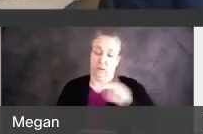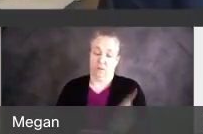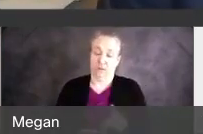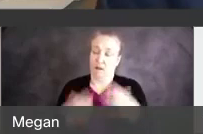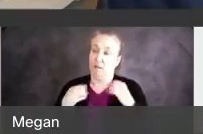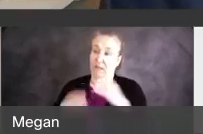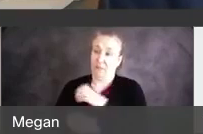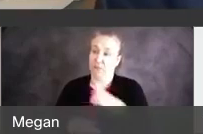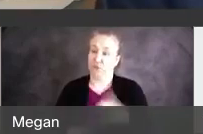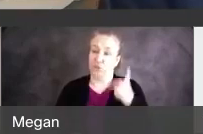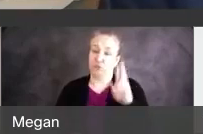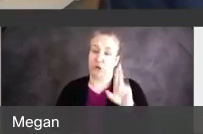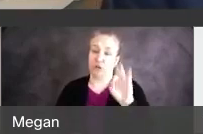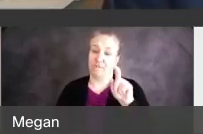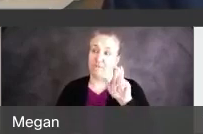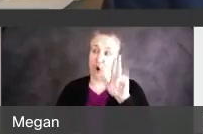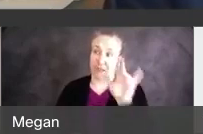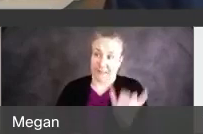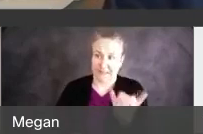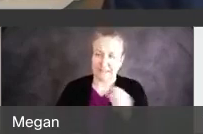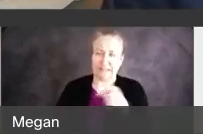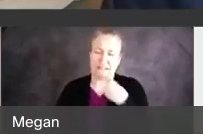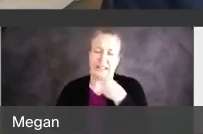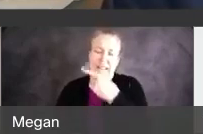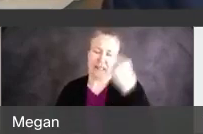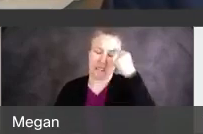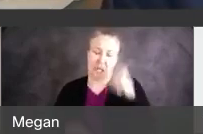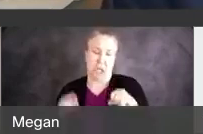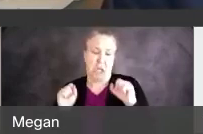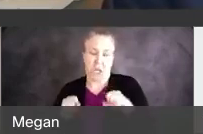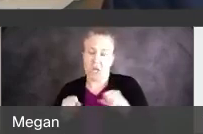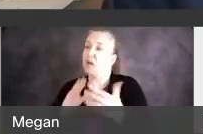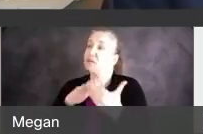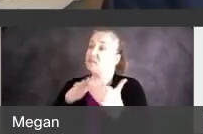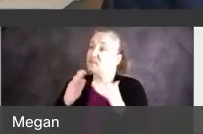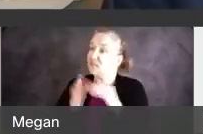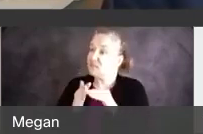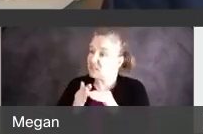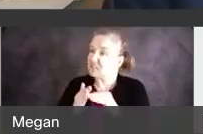Farley said he thinks it's possible that the City could reach herd immunity by June